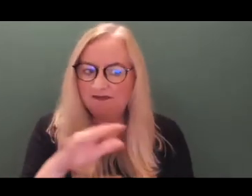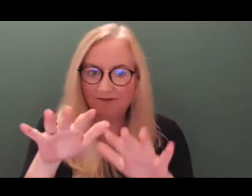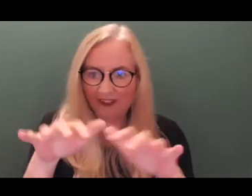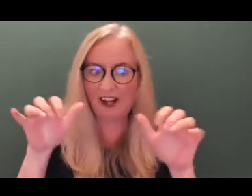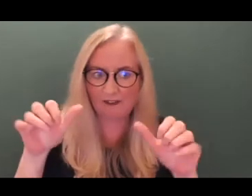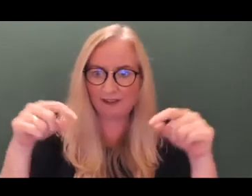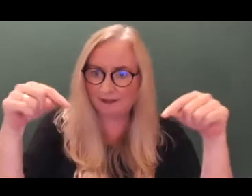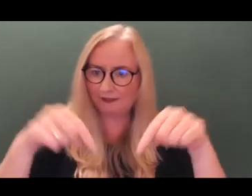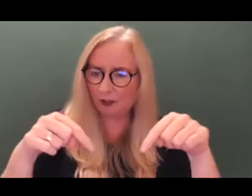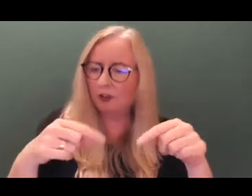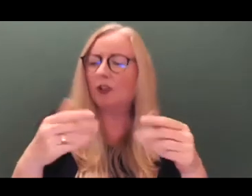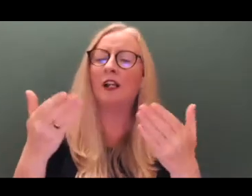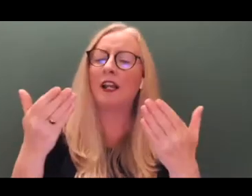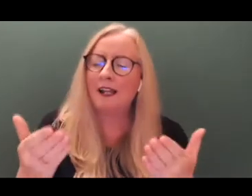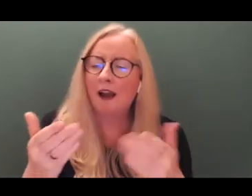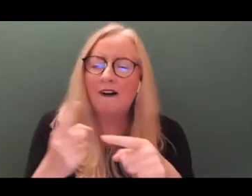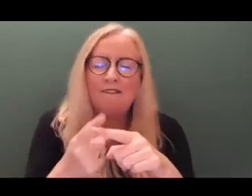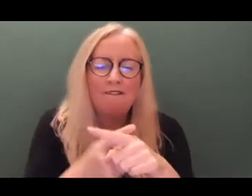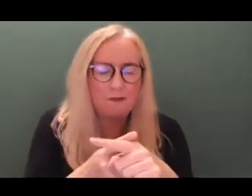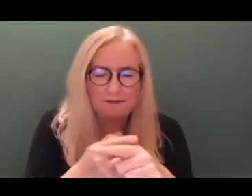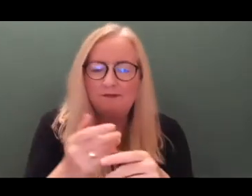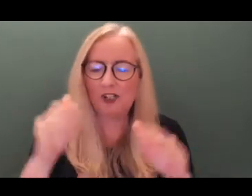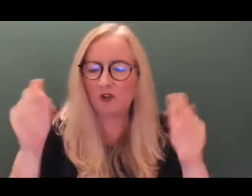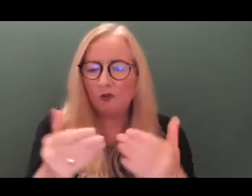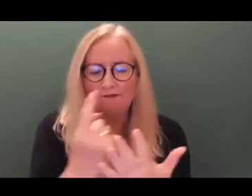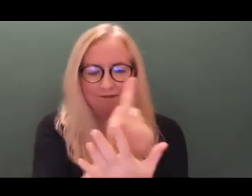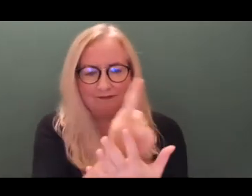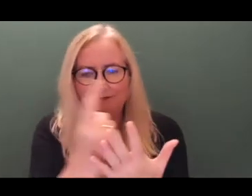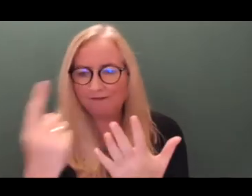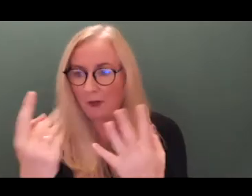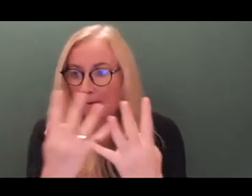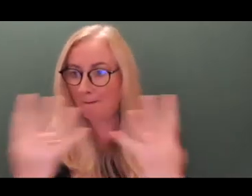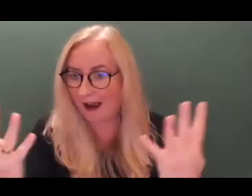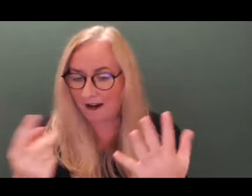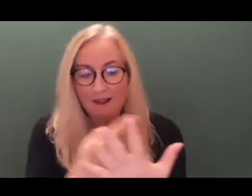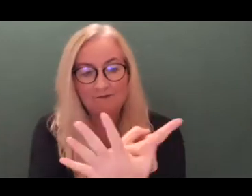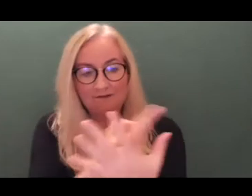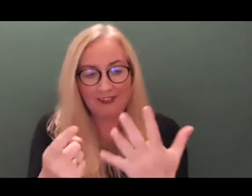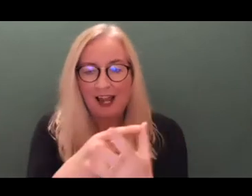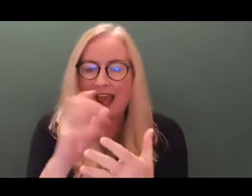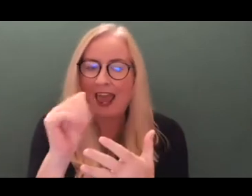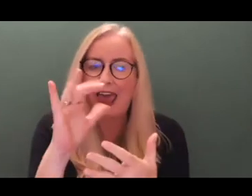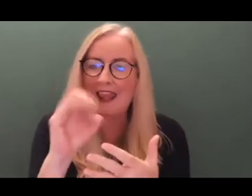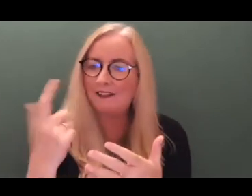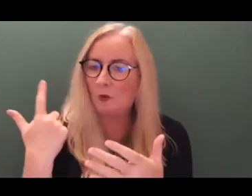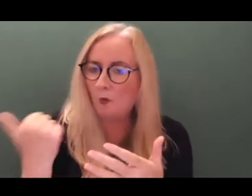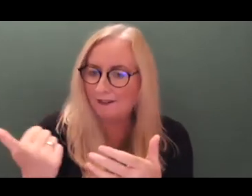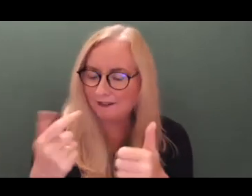I am going to first briefly introduce members of the panel and they are Alice White who is